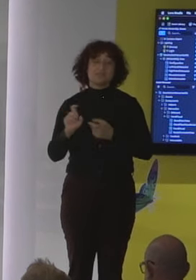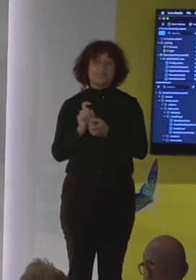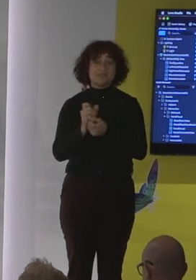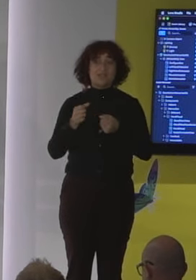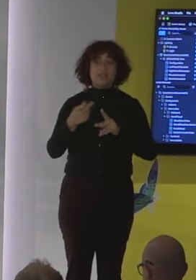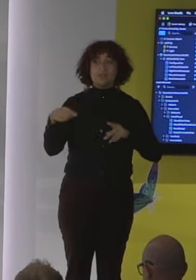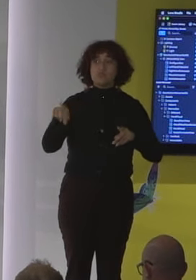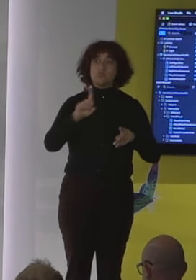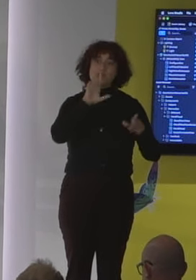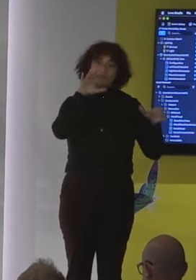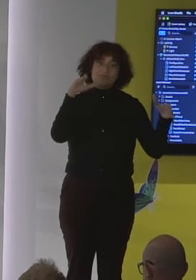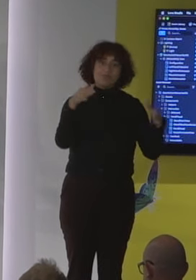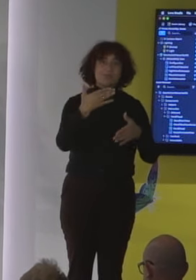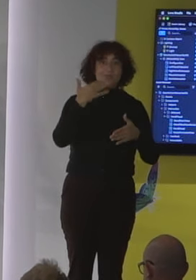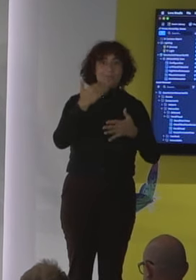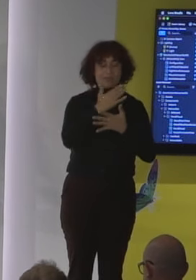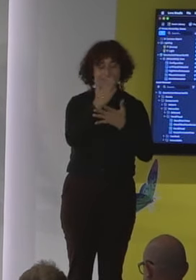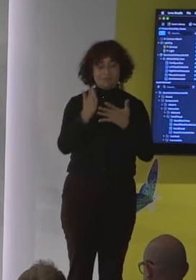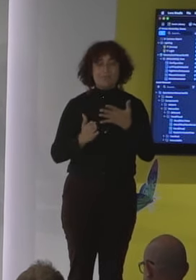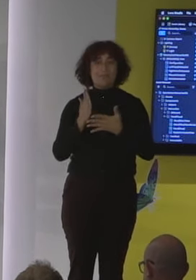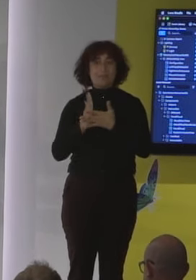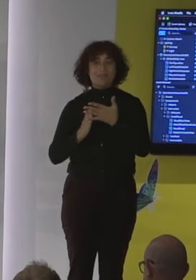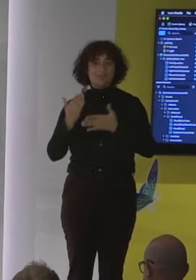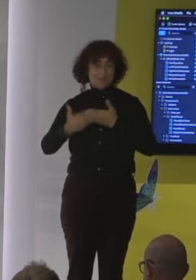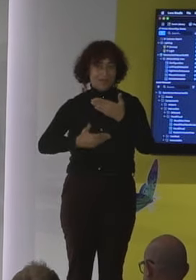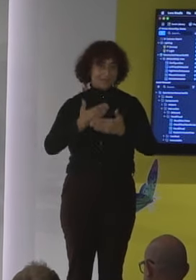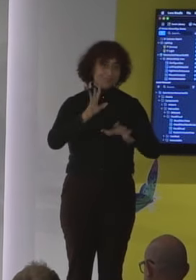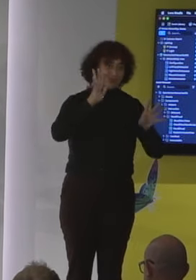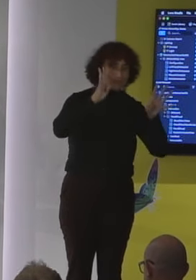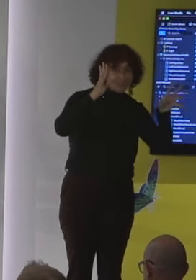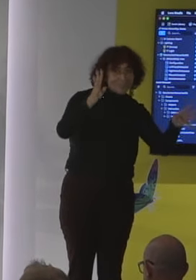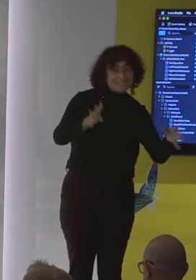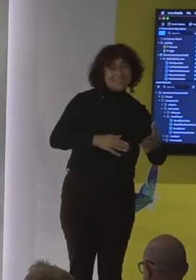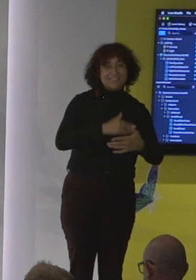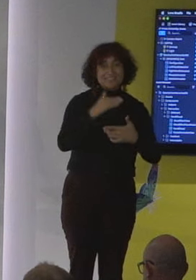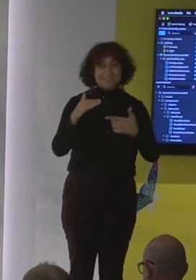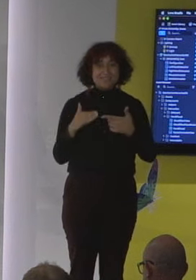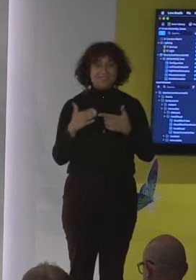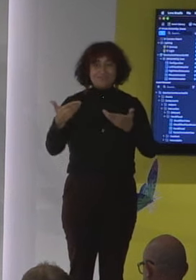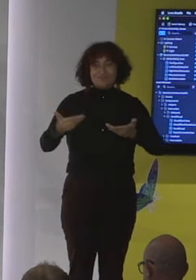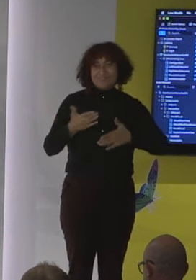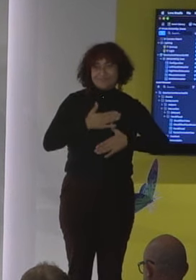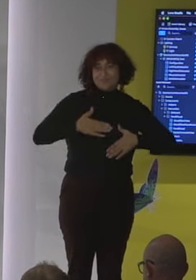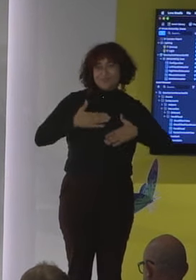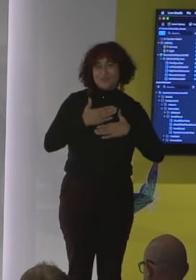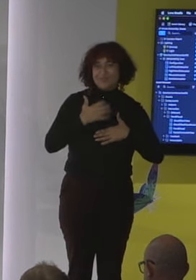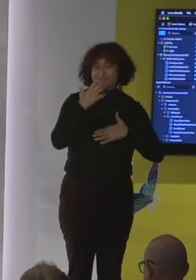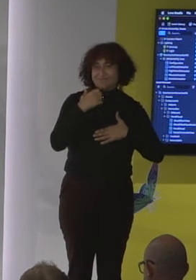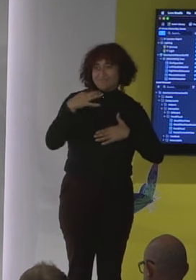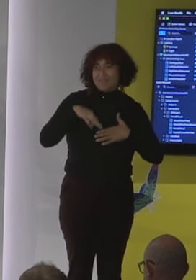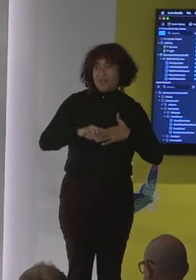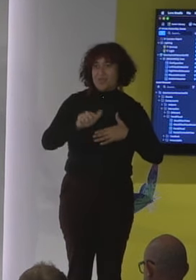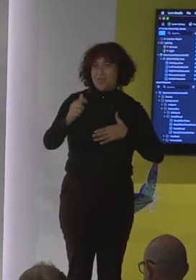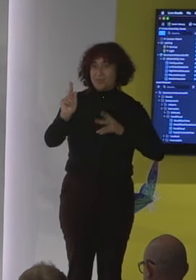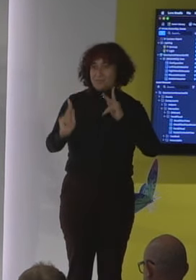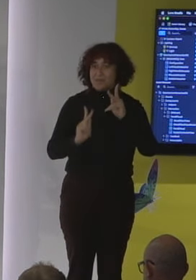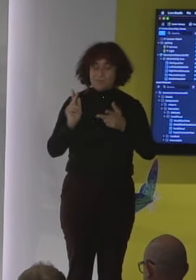to really focus on the best parts of the process. Being creative, bringing joy and value to other people through your creations,